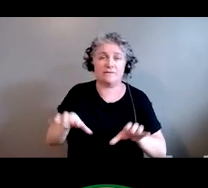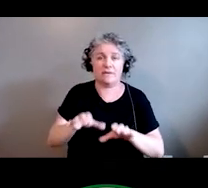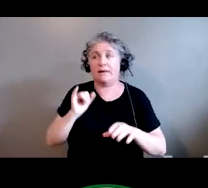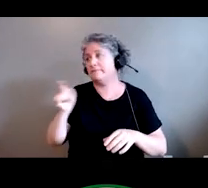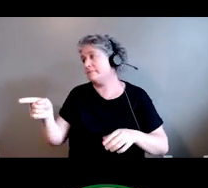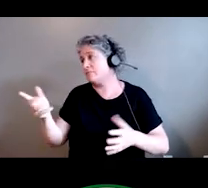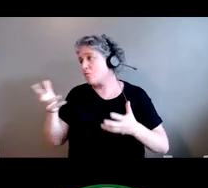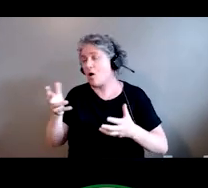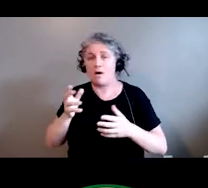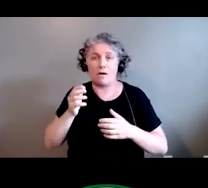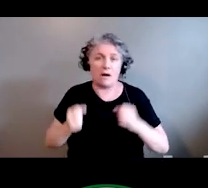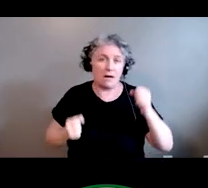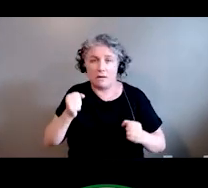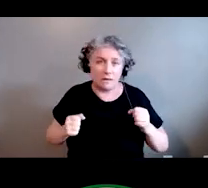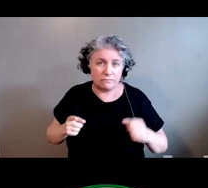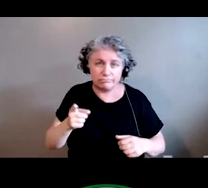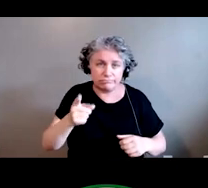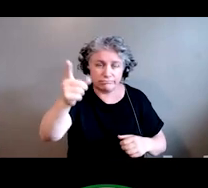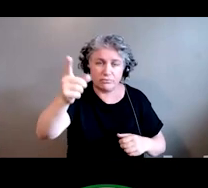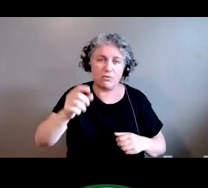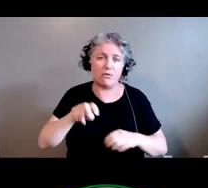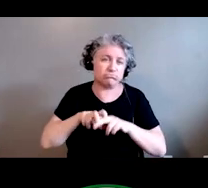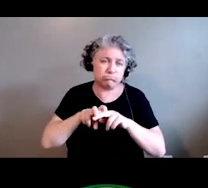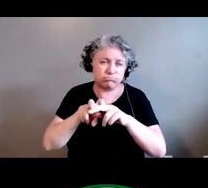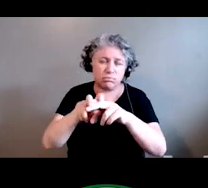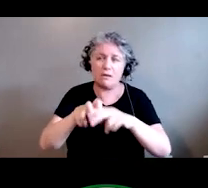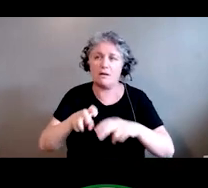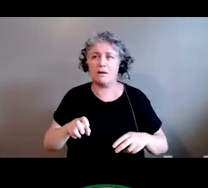So I imagine that you spend. A lot of time also going to the parks but also looking at